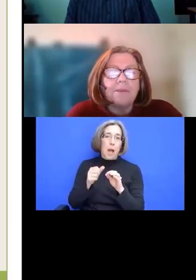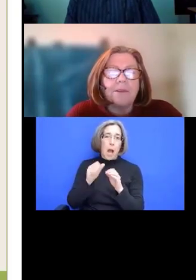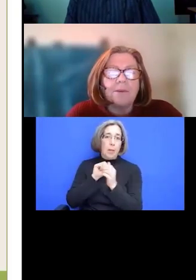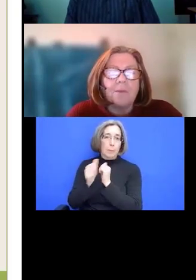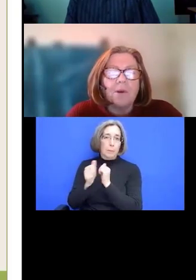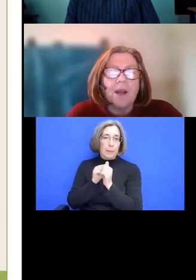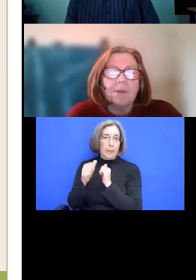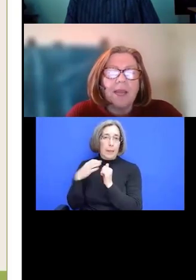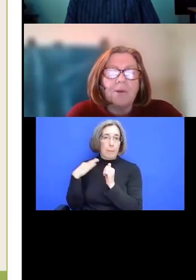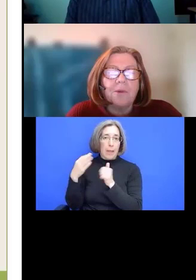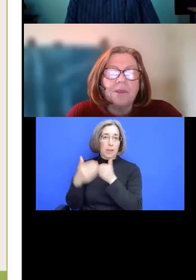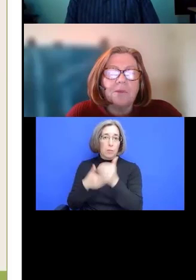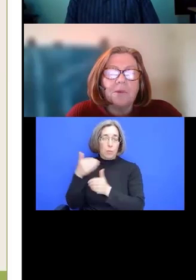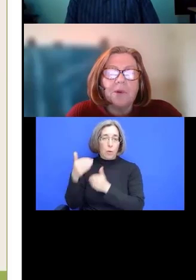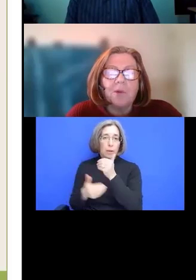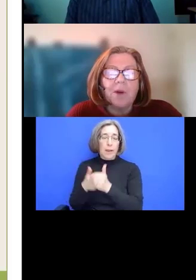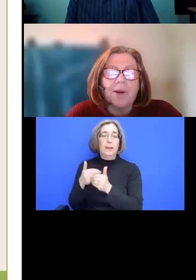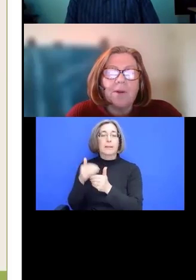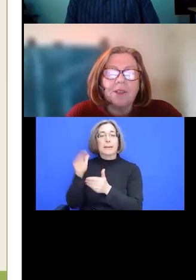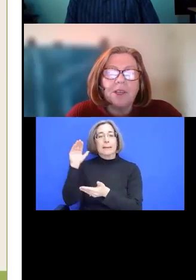So the more complicated ones will require a budget